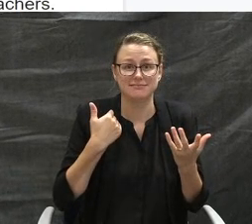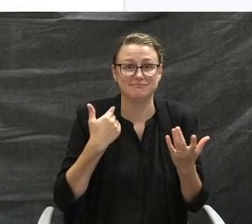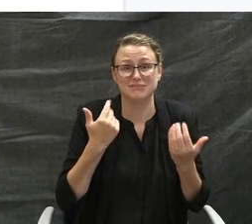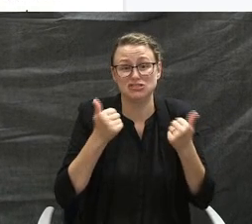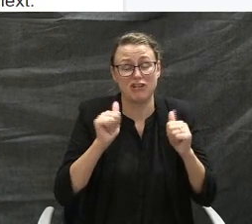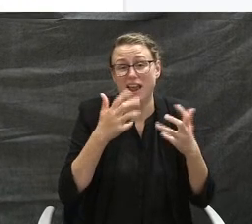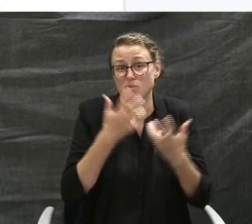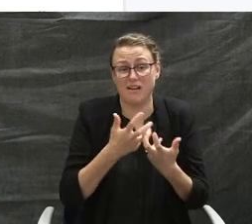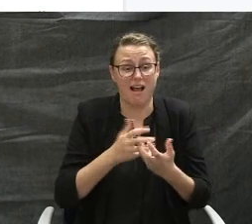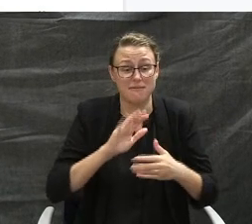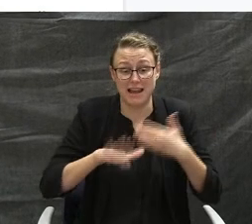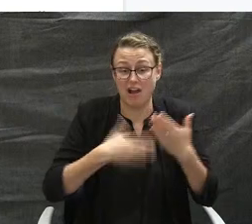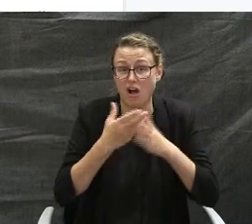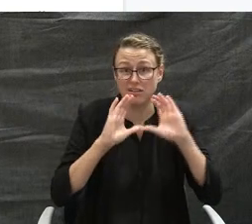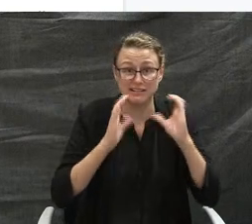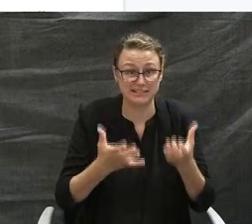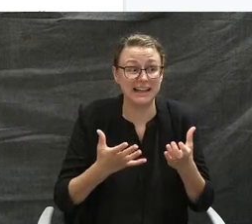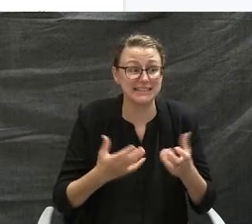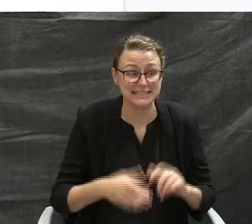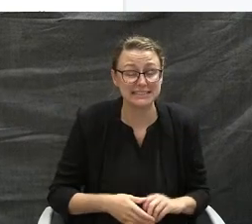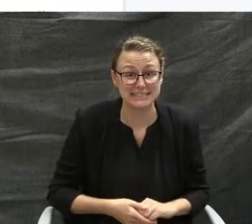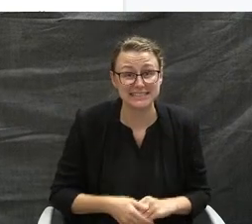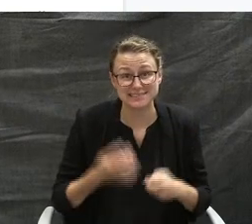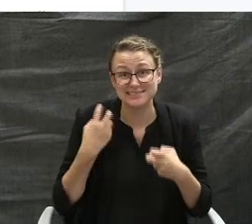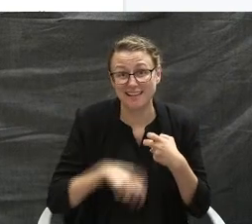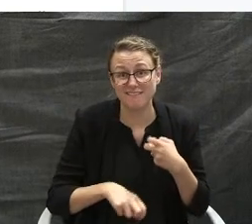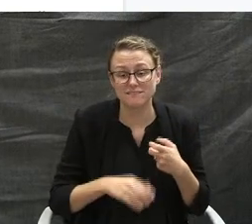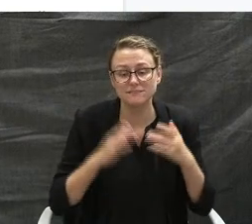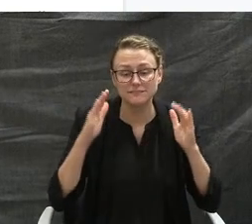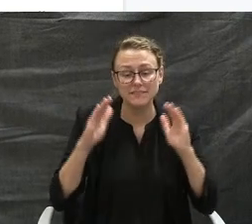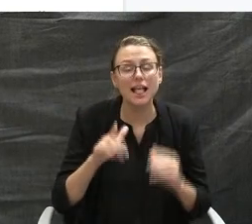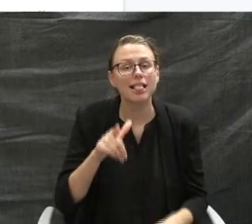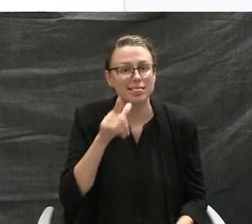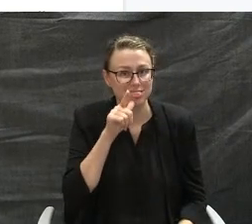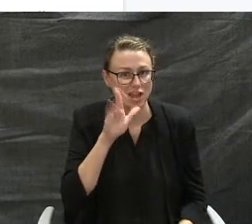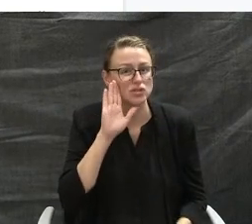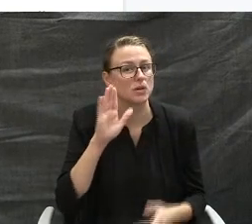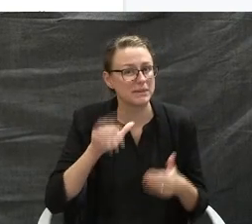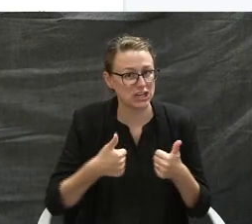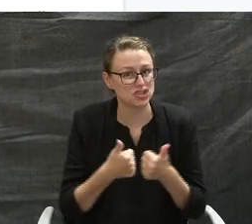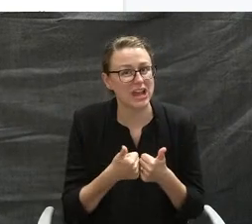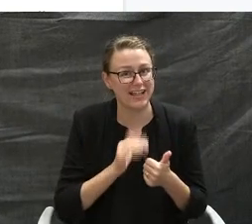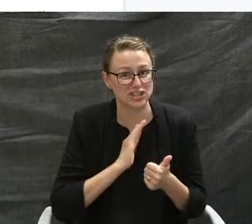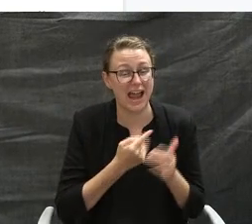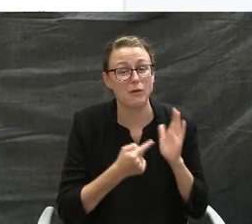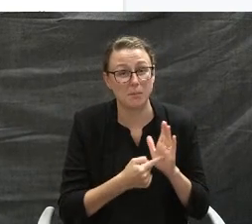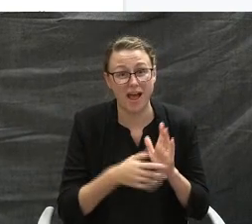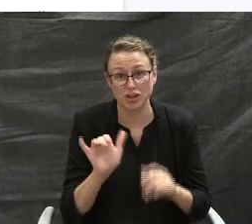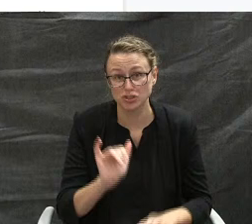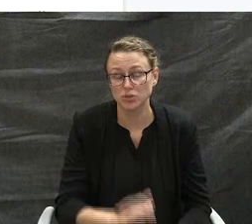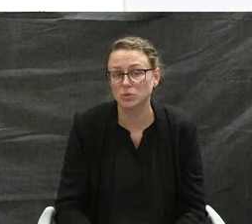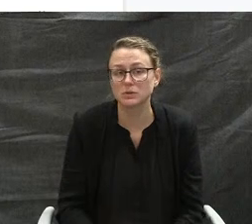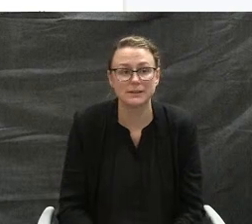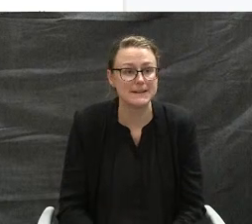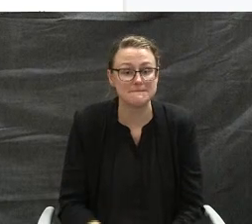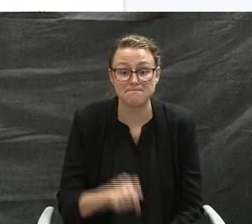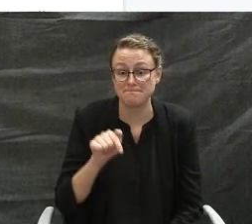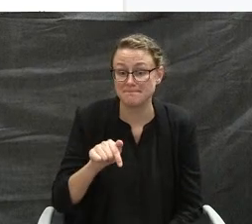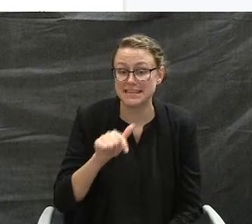Lunch this is another challenge of our particular model. This currently does not include a duty free lunch for teachers and